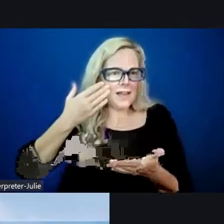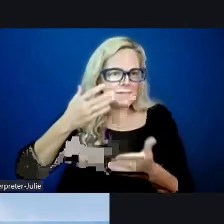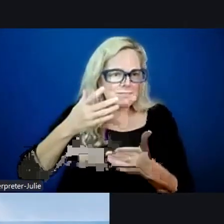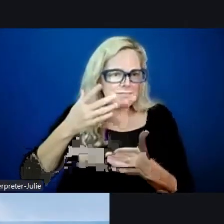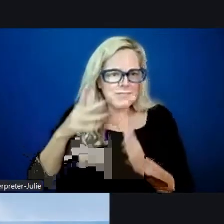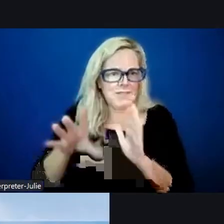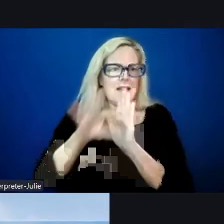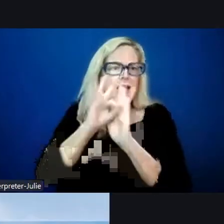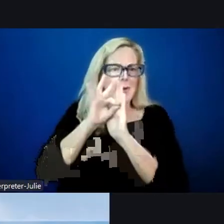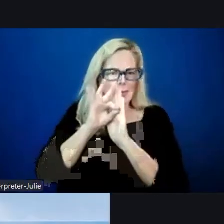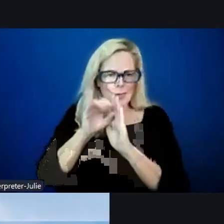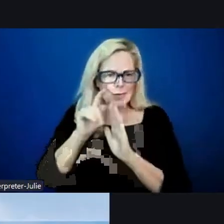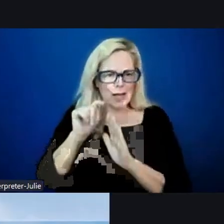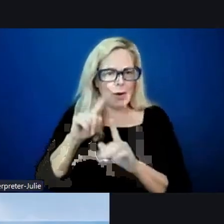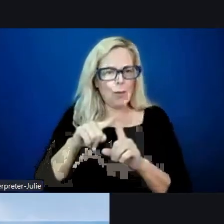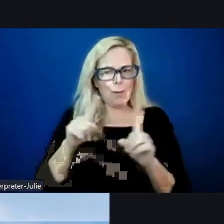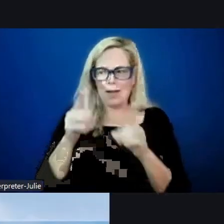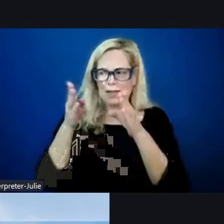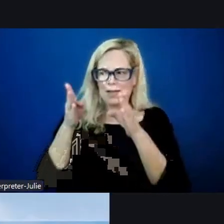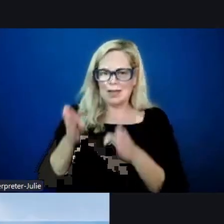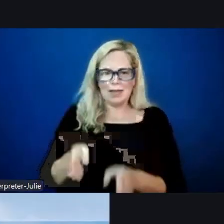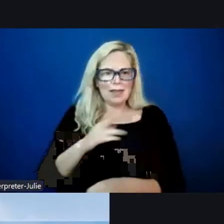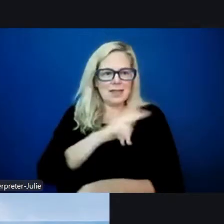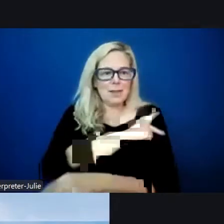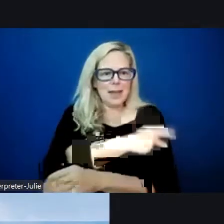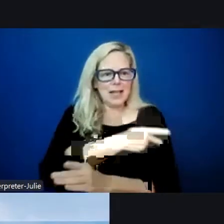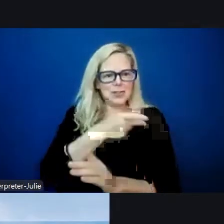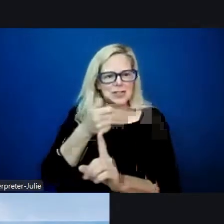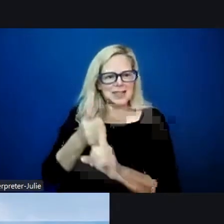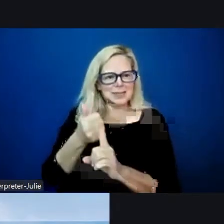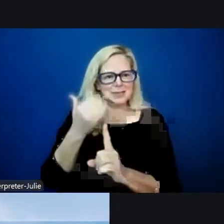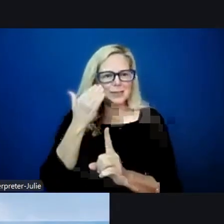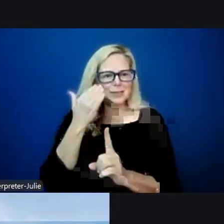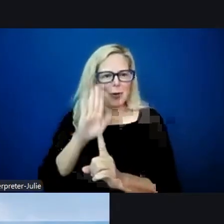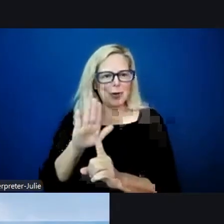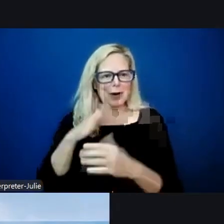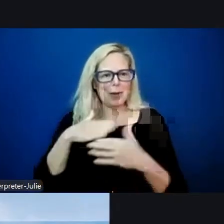And I think even before what Athena said is when healthcare